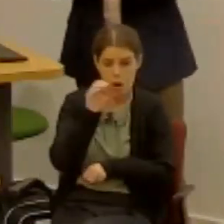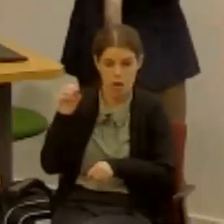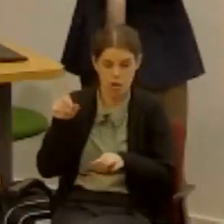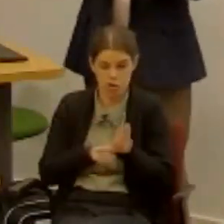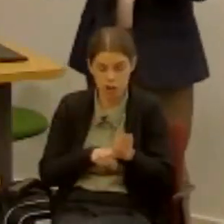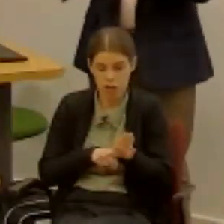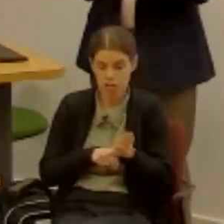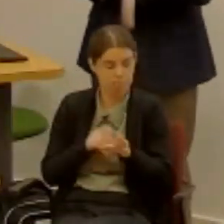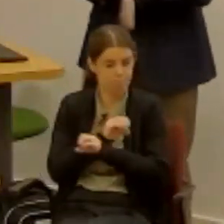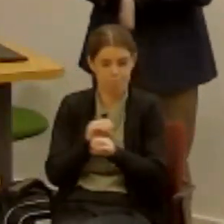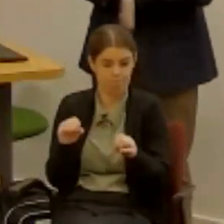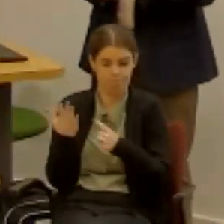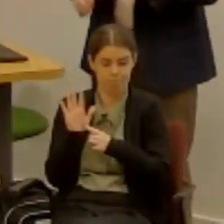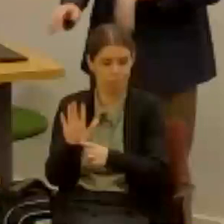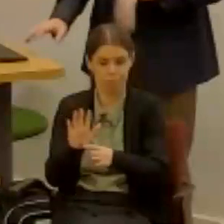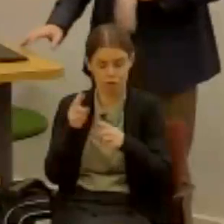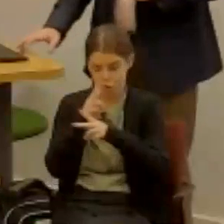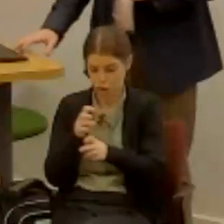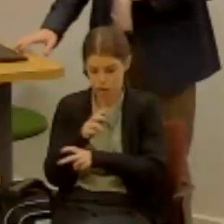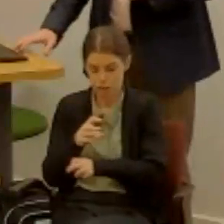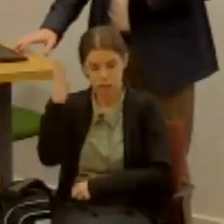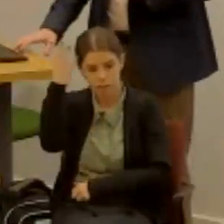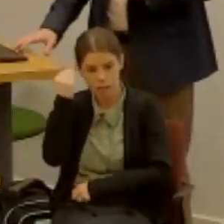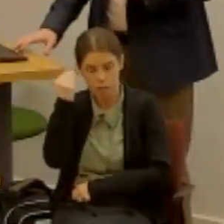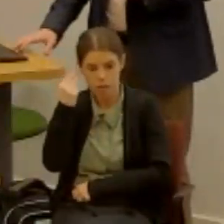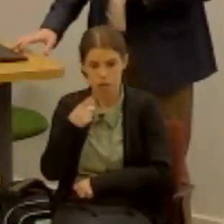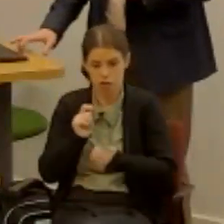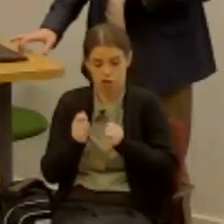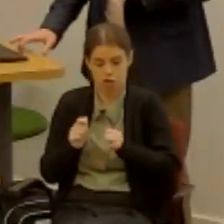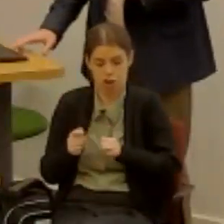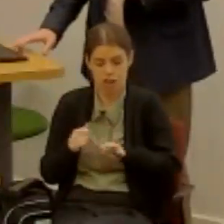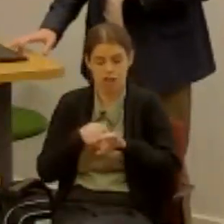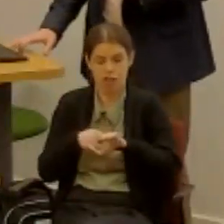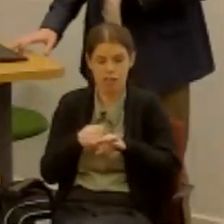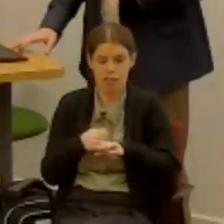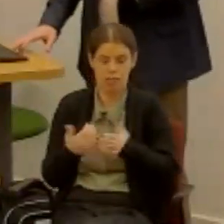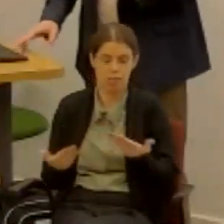We have nothing to show from research and dementia change disease at this stage.